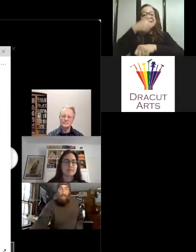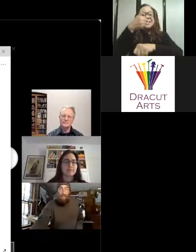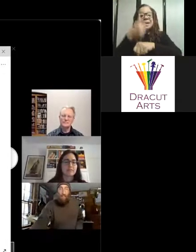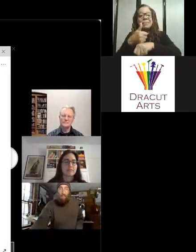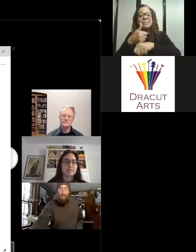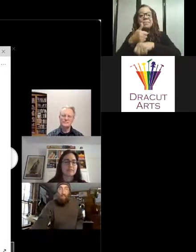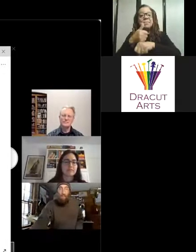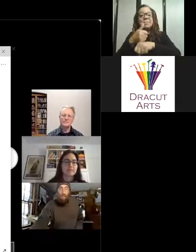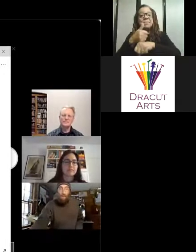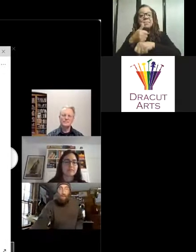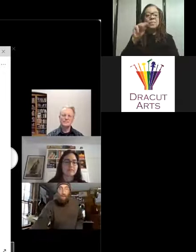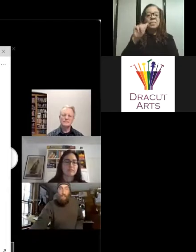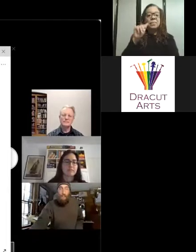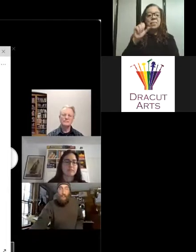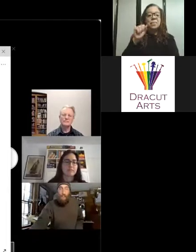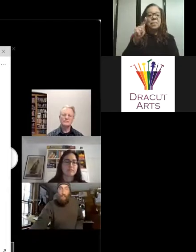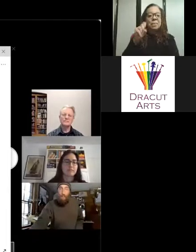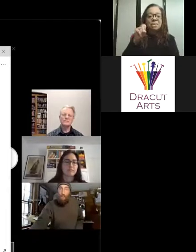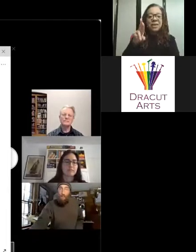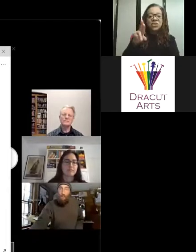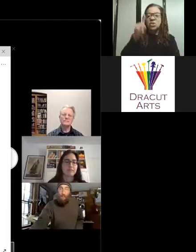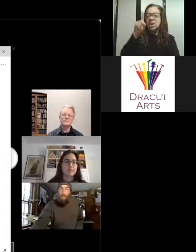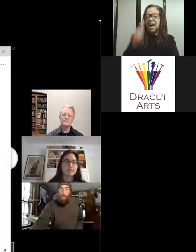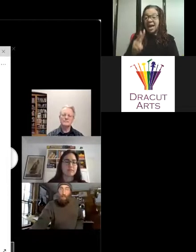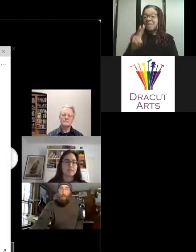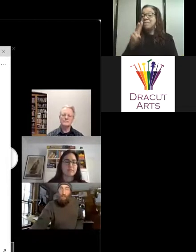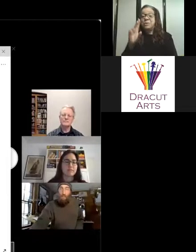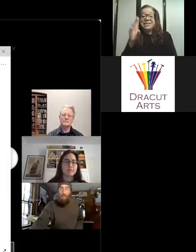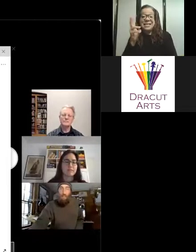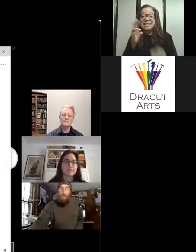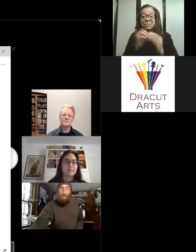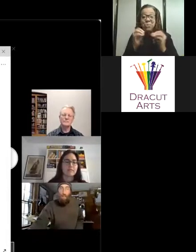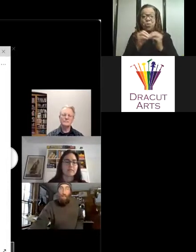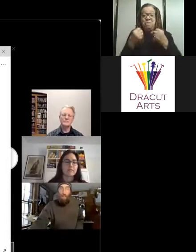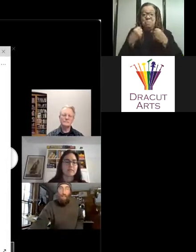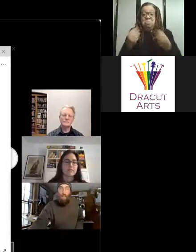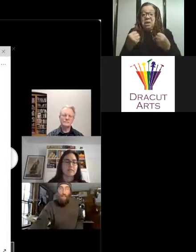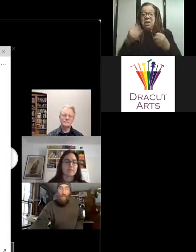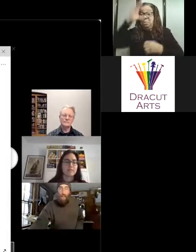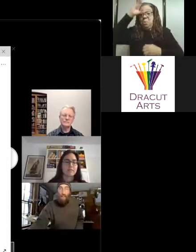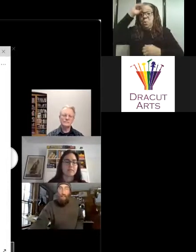and a half dozen or more of husky lads whose muscles were toughened by the use of scythe,